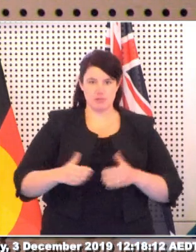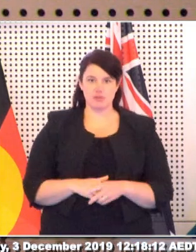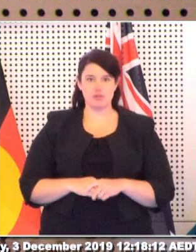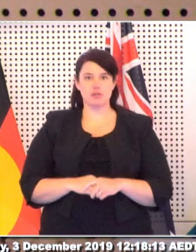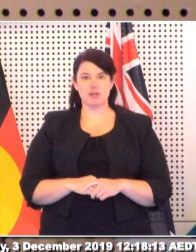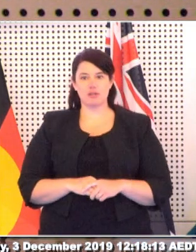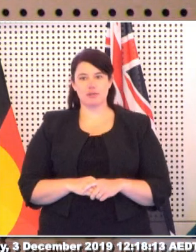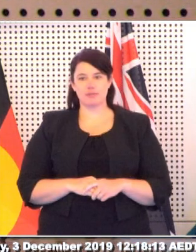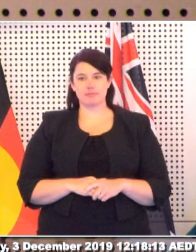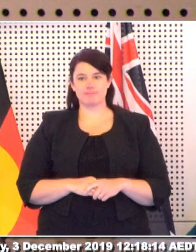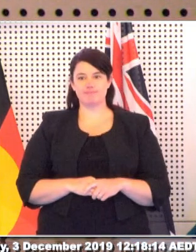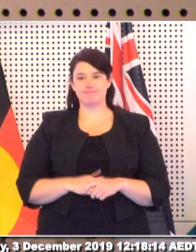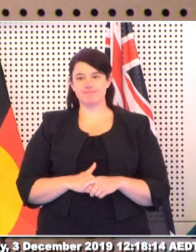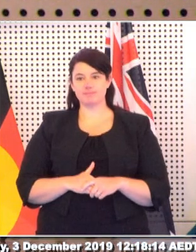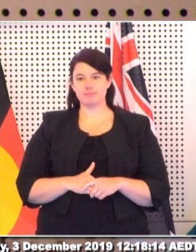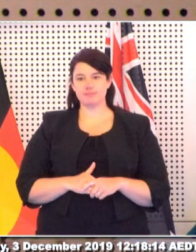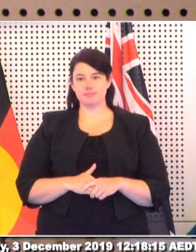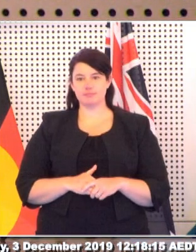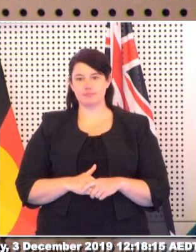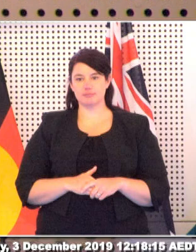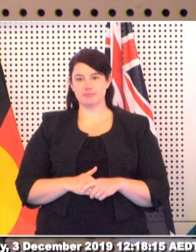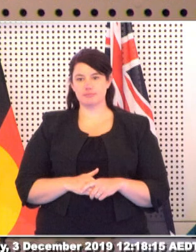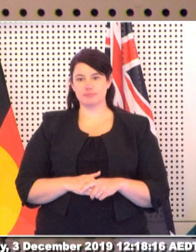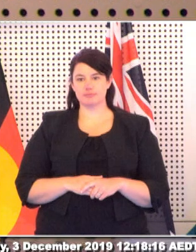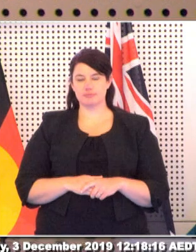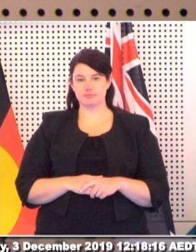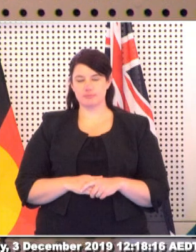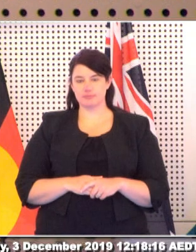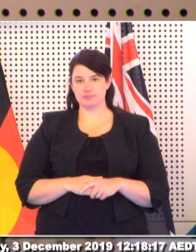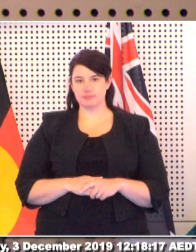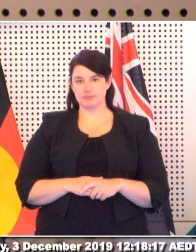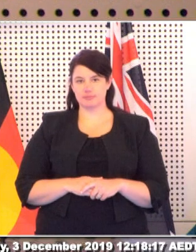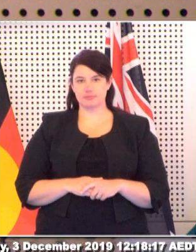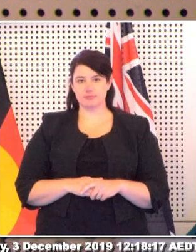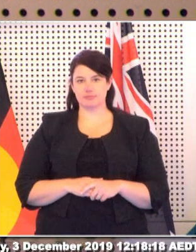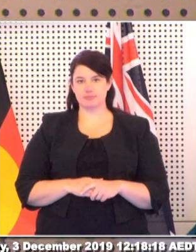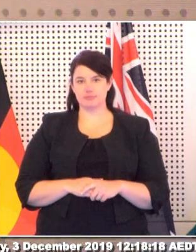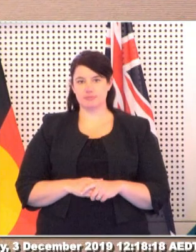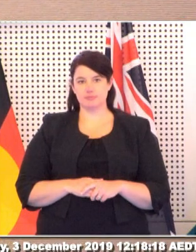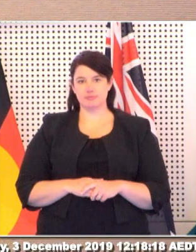So the – I think we need to come from a new vantage point.